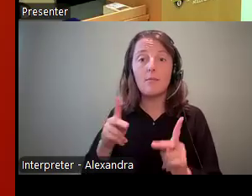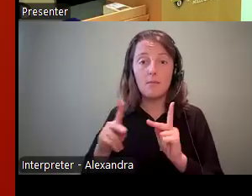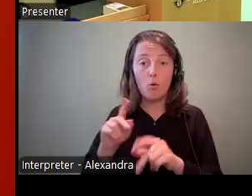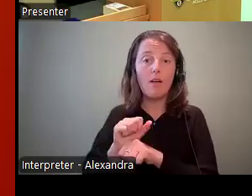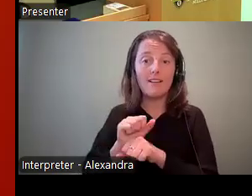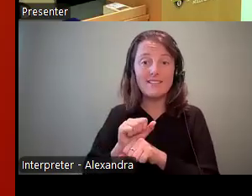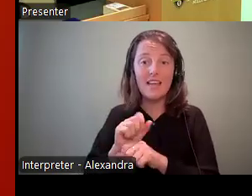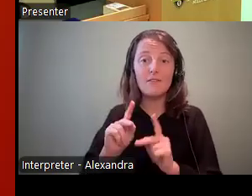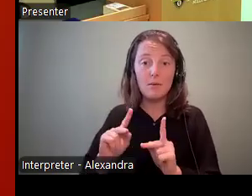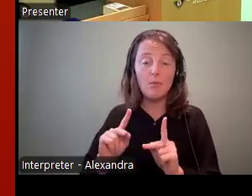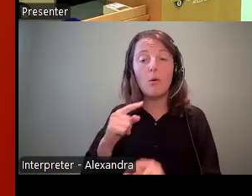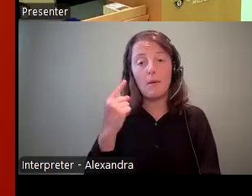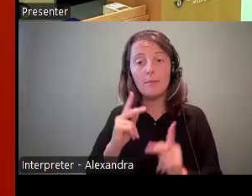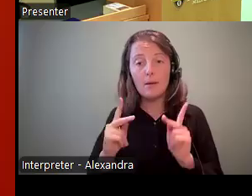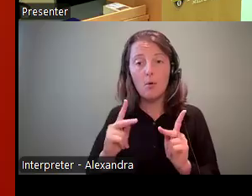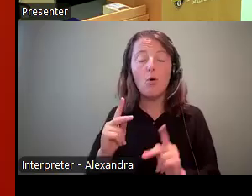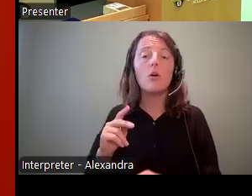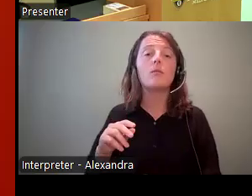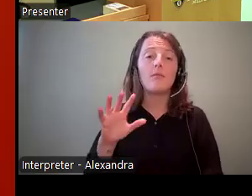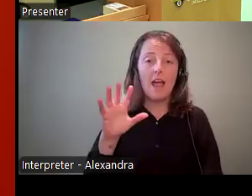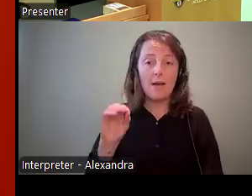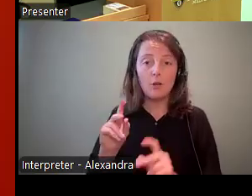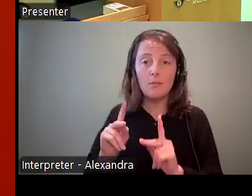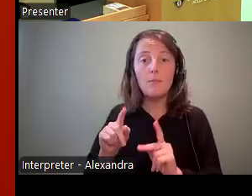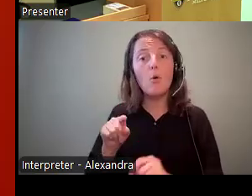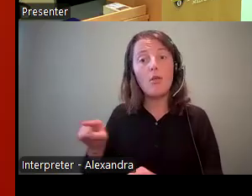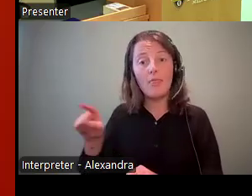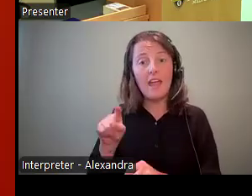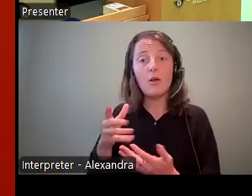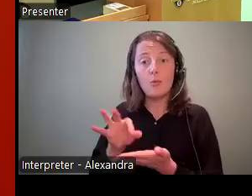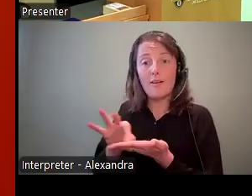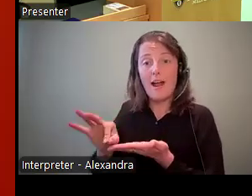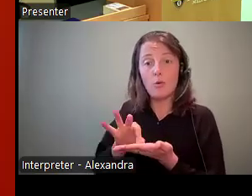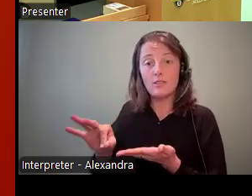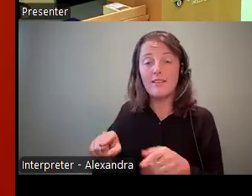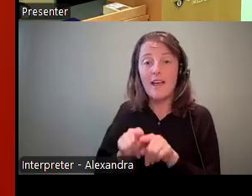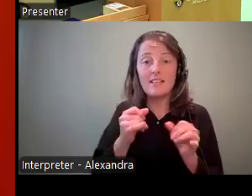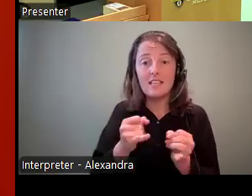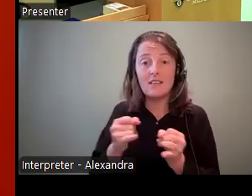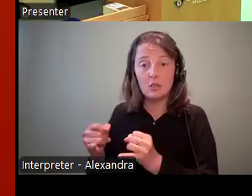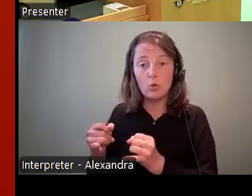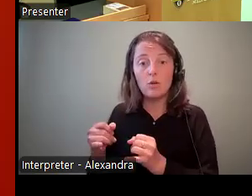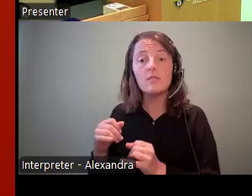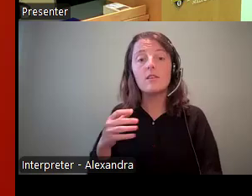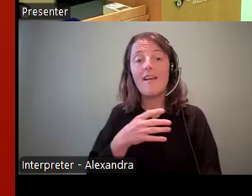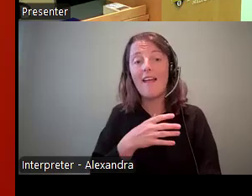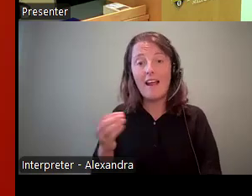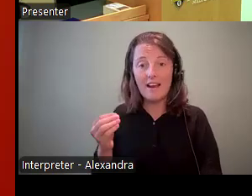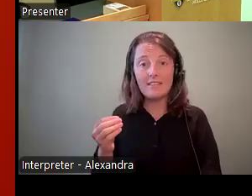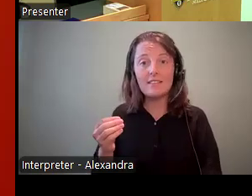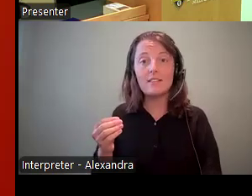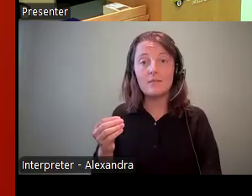African people were counted as individuals in their own right and were named in census records.